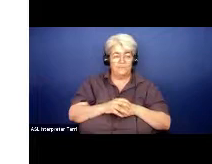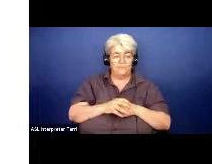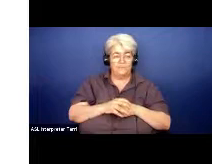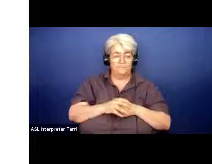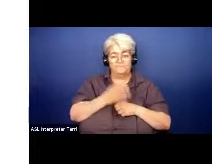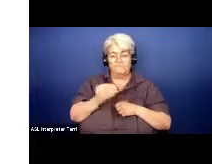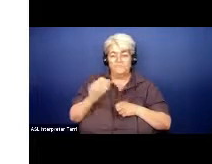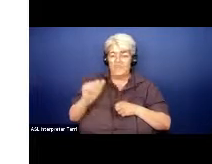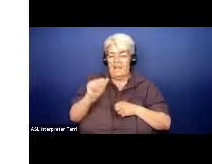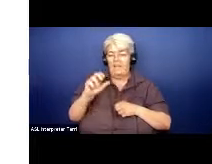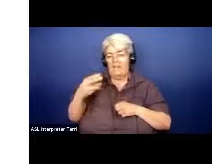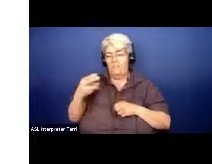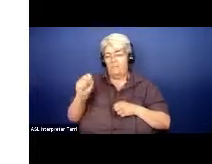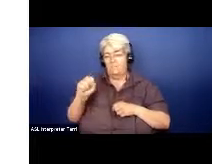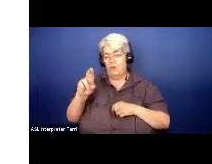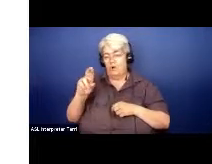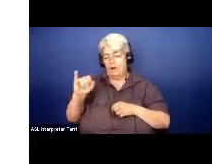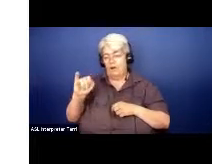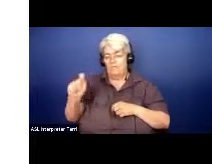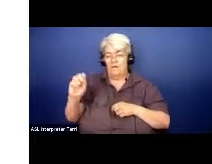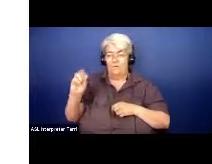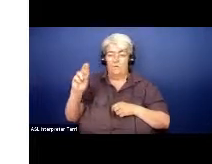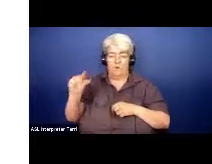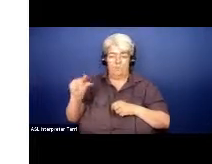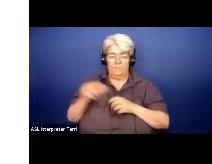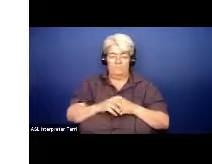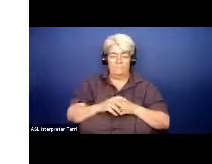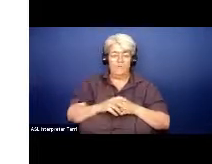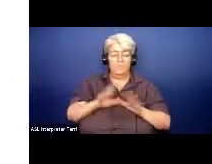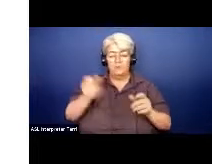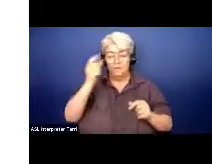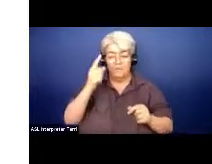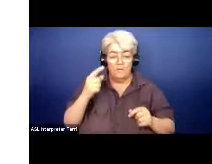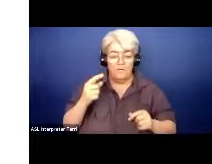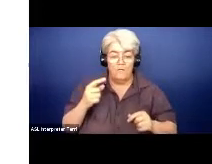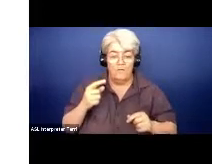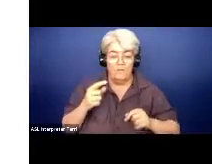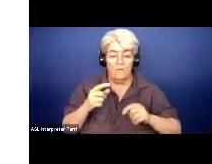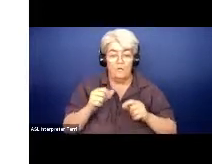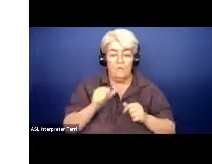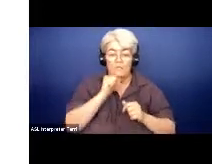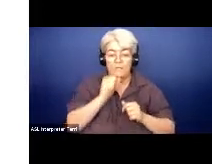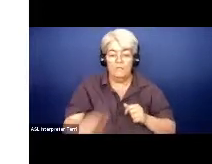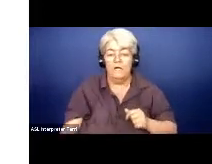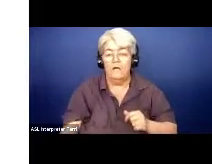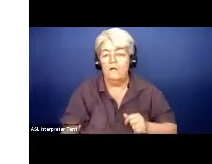to tbitarc@hsri.org. We will not be monitoring the e-mail during the webinar. If you need